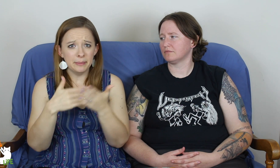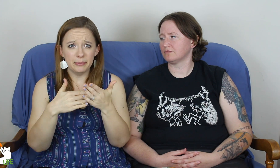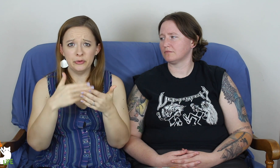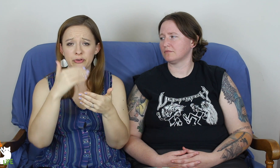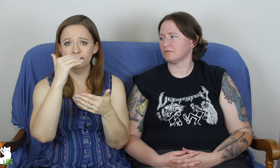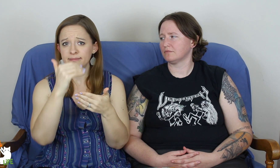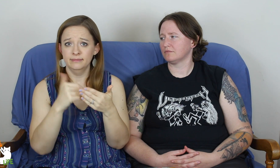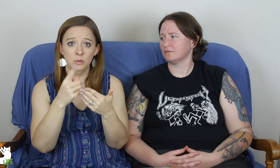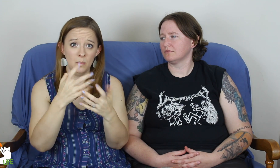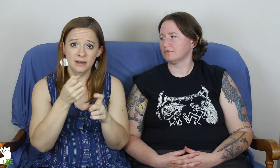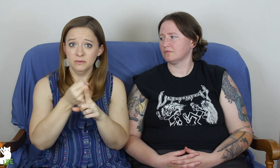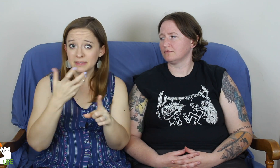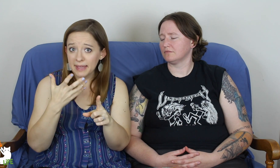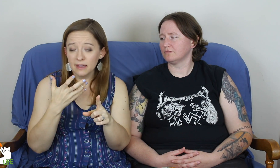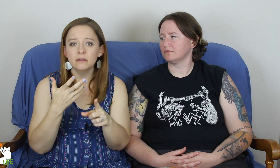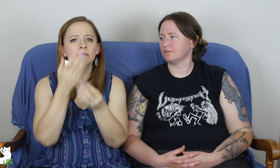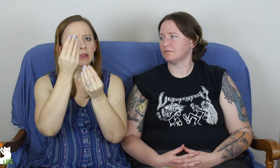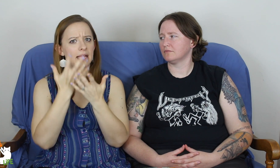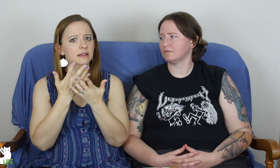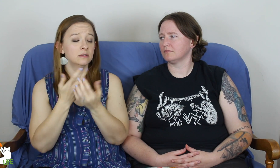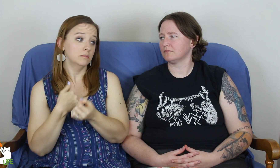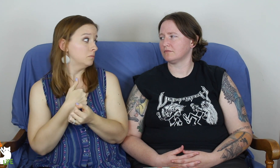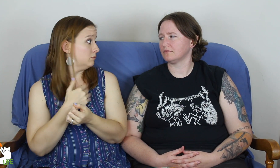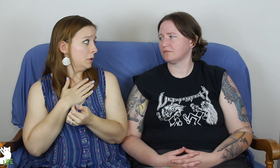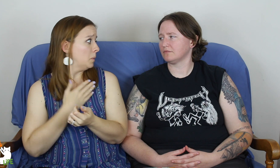But if there's any other part that you want more information about, let us know